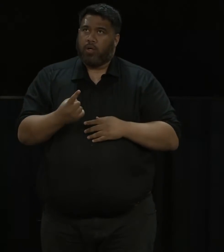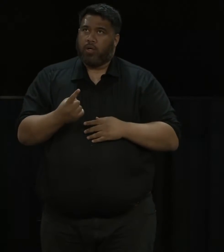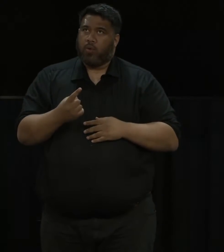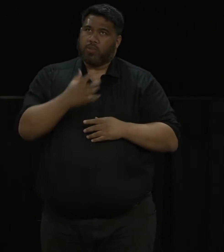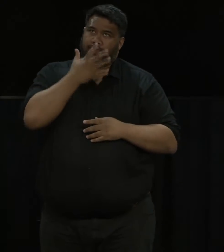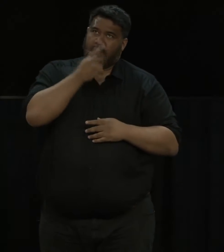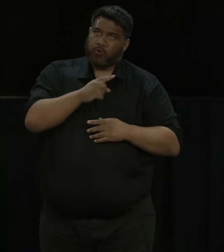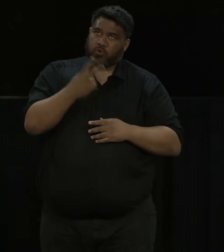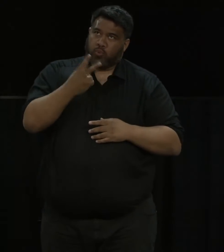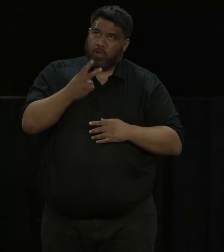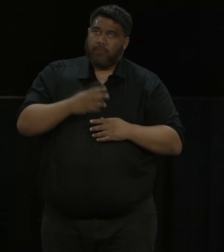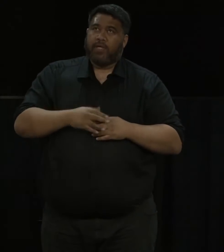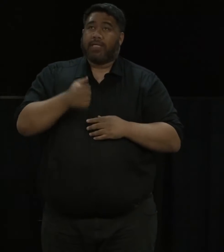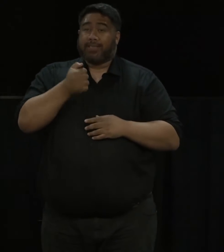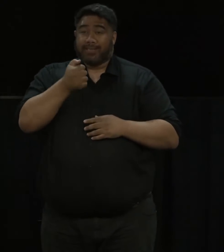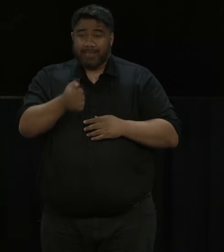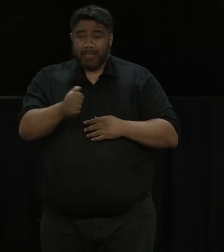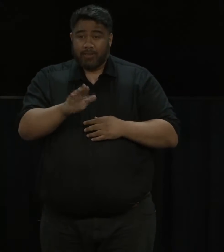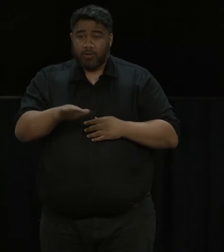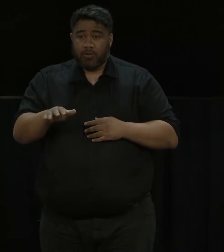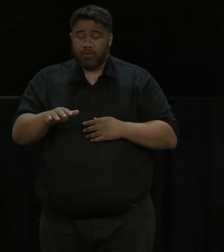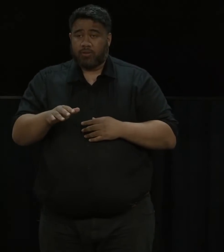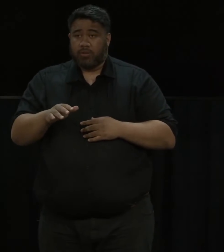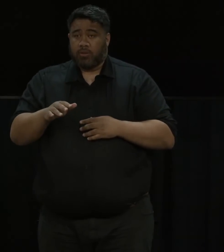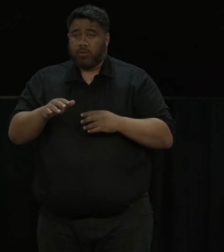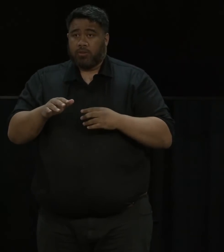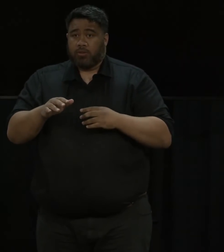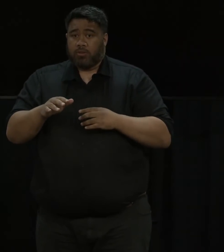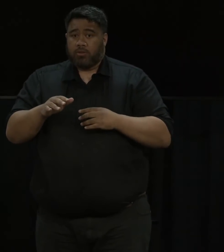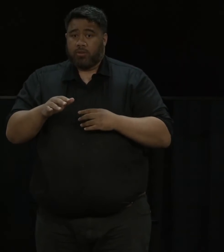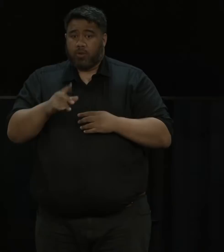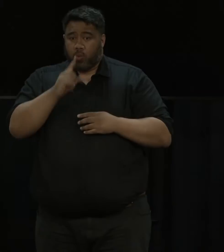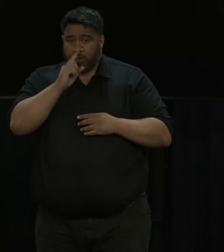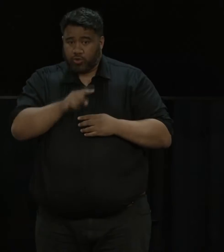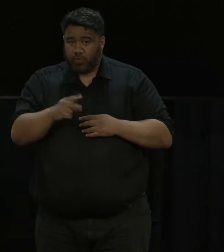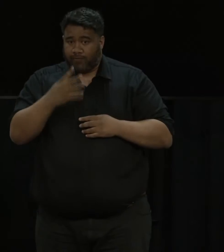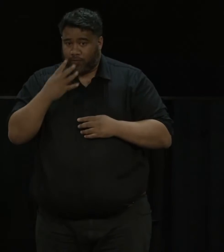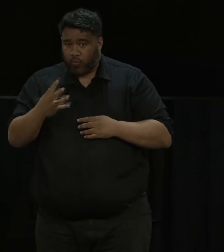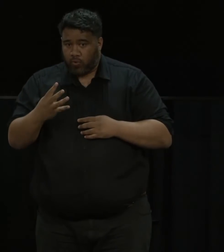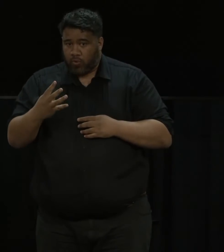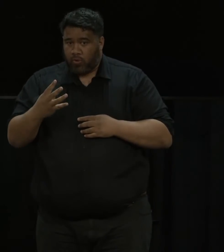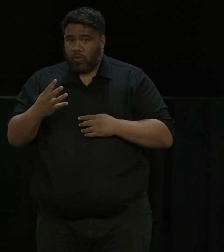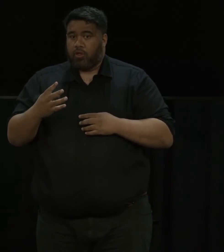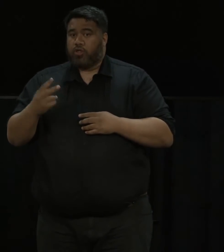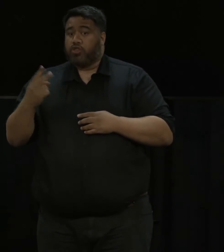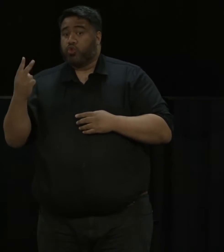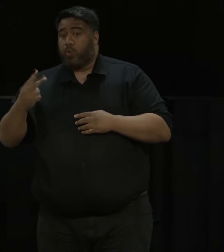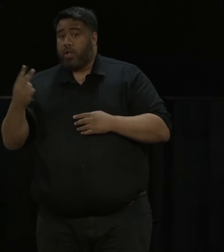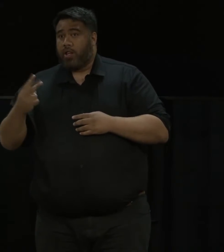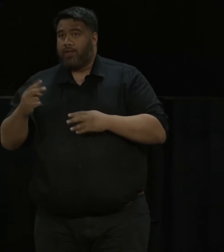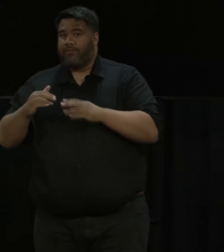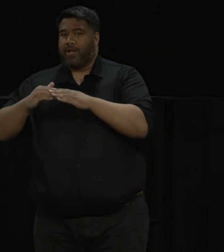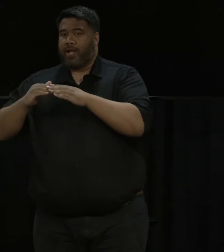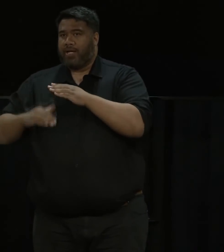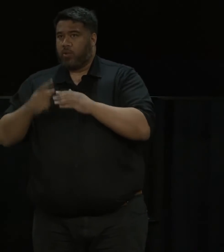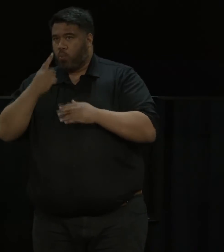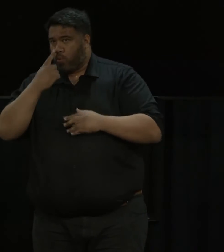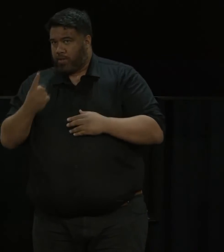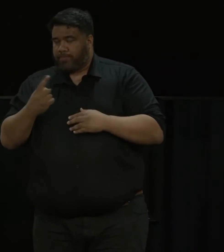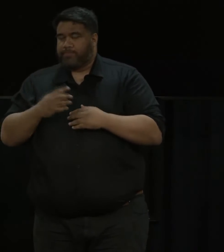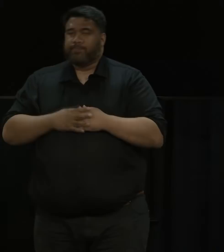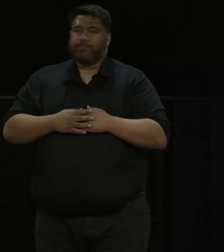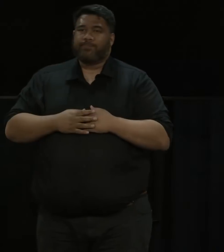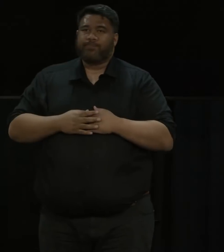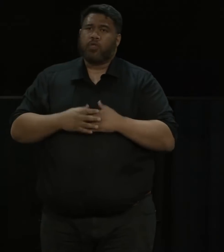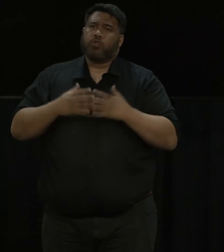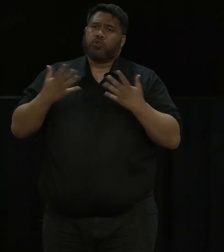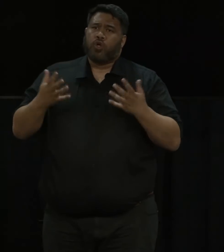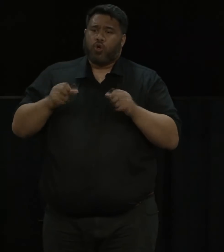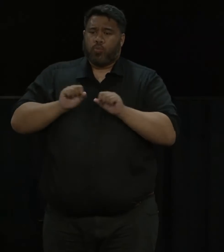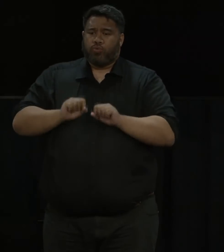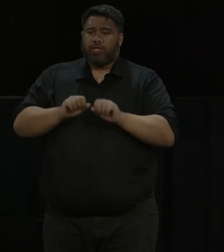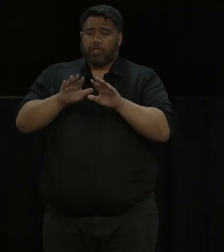hospital being cared for$$JOIN.